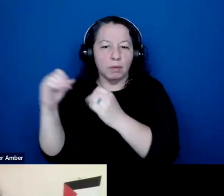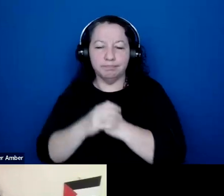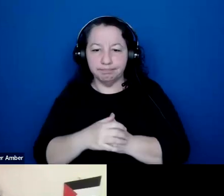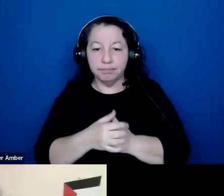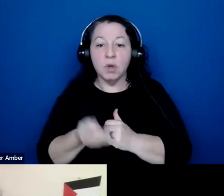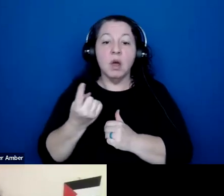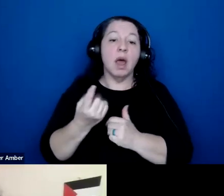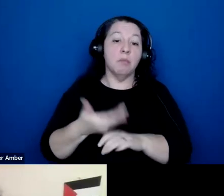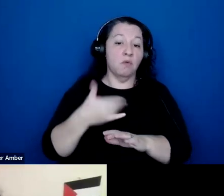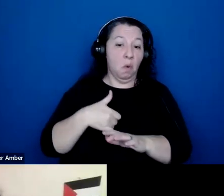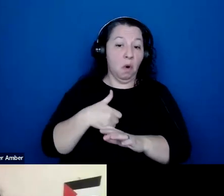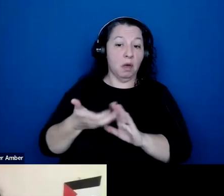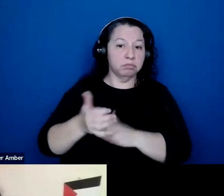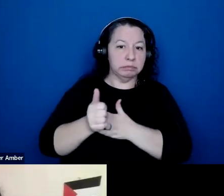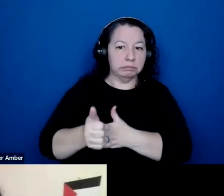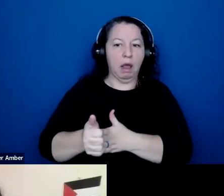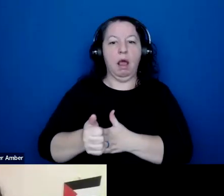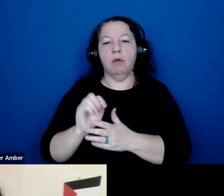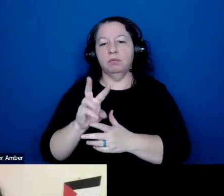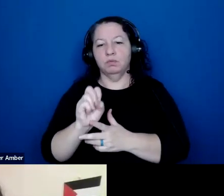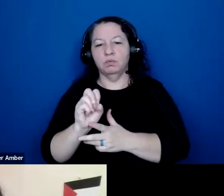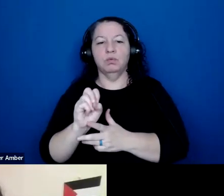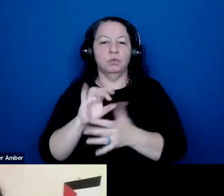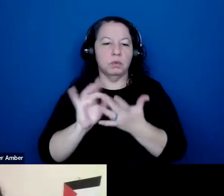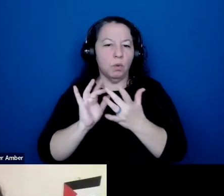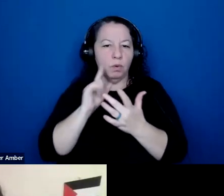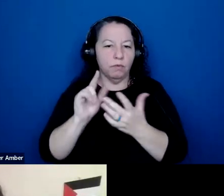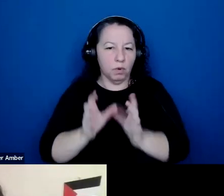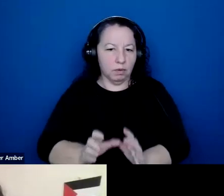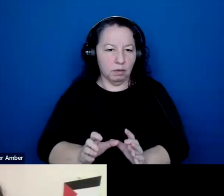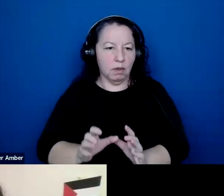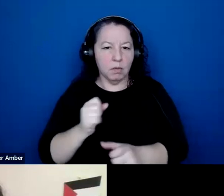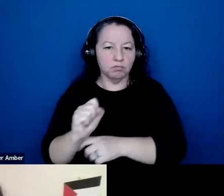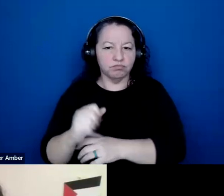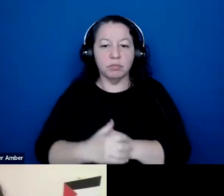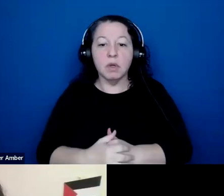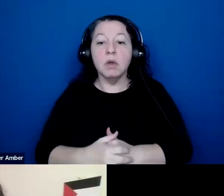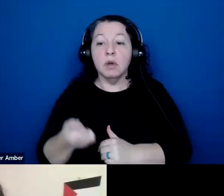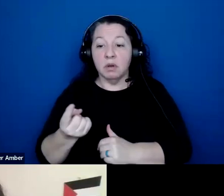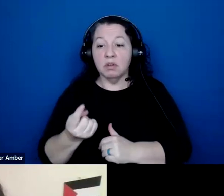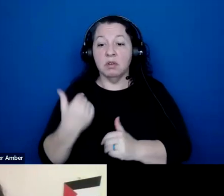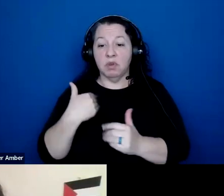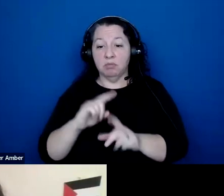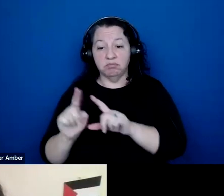Her writing has also appeared in publications including in These Times, Jacobin magazine and Truthout, and was also featured